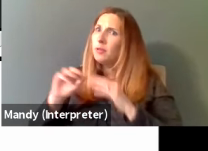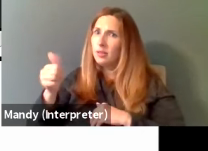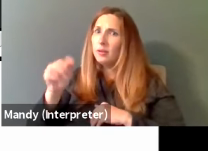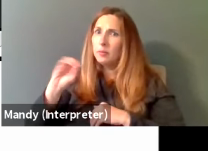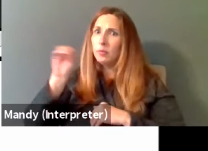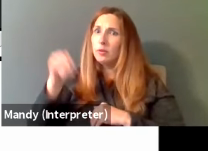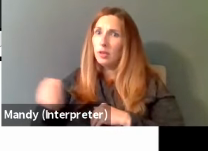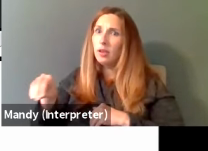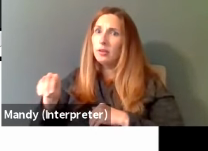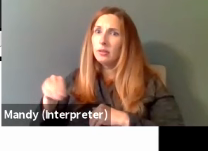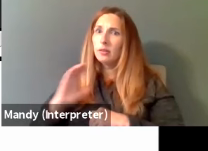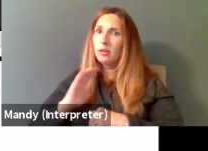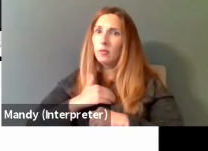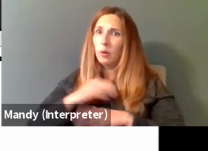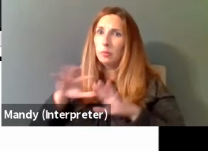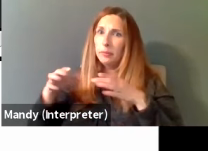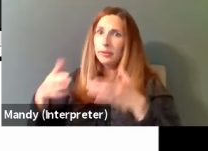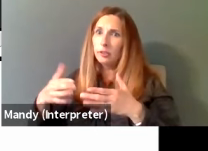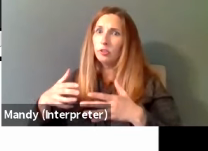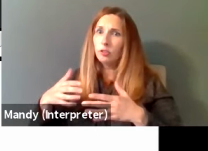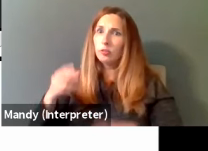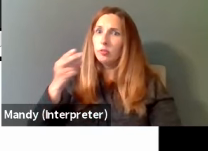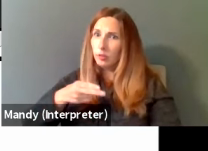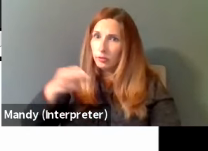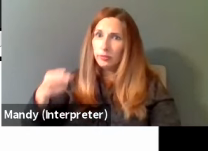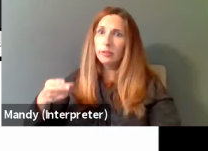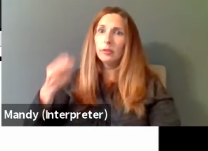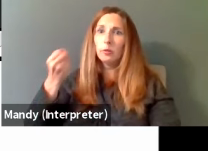of our population is hard of hearing or deaf.